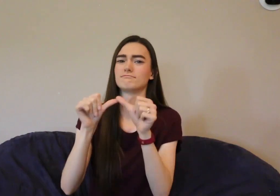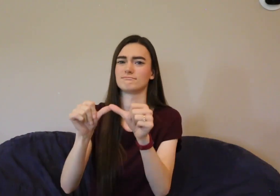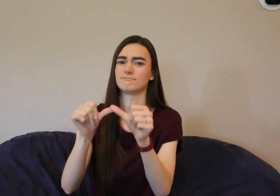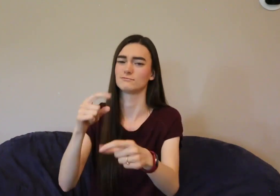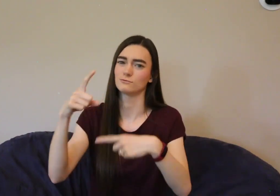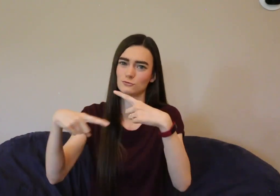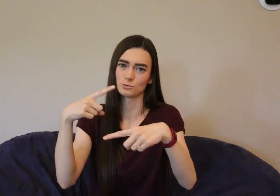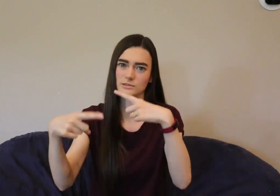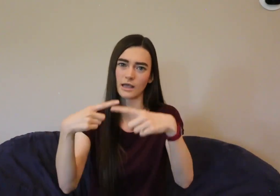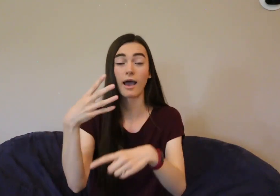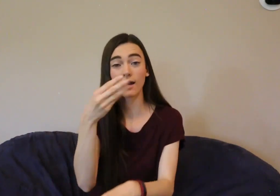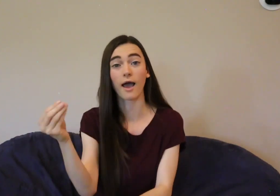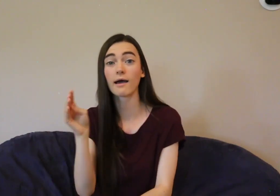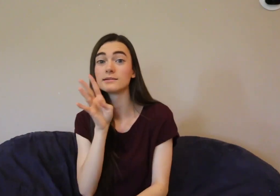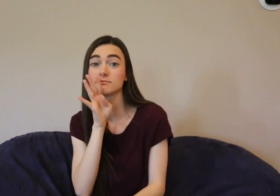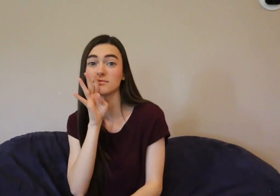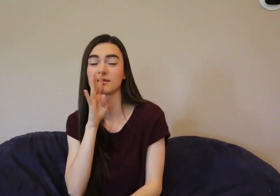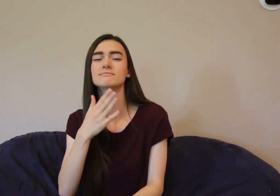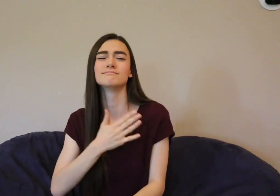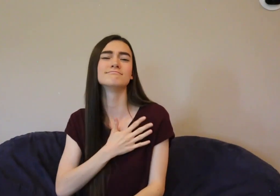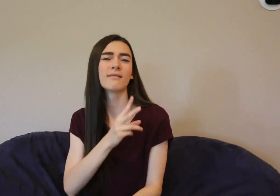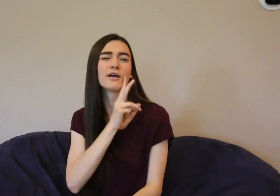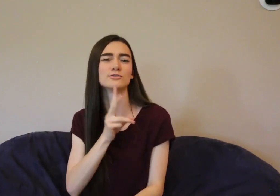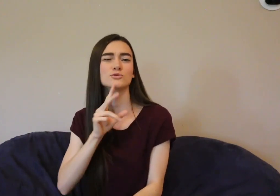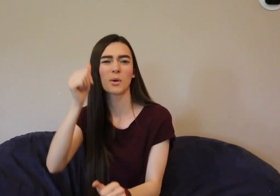So, we will continue to sign with her and speak."